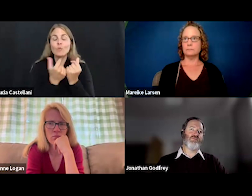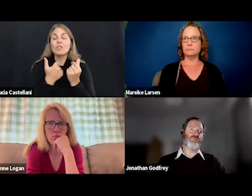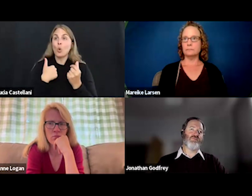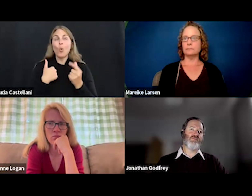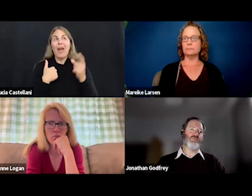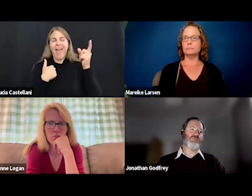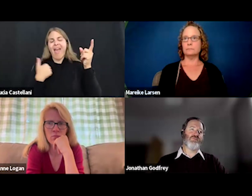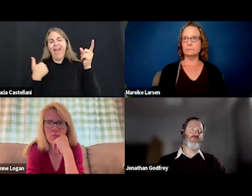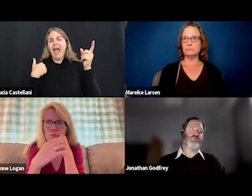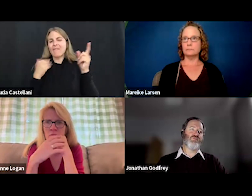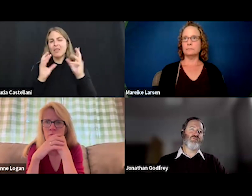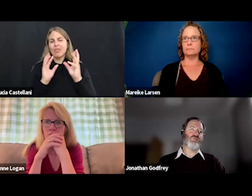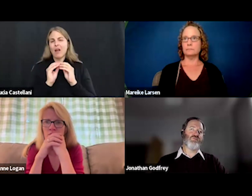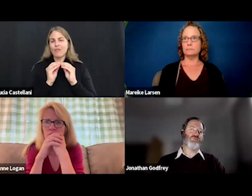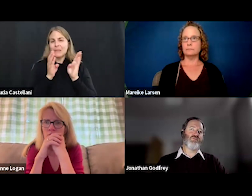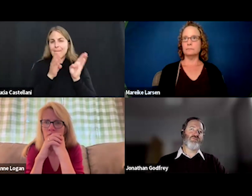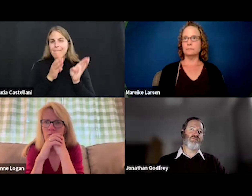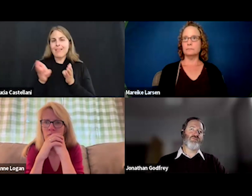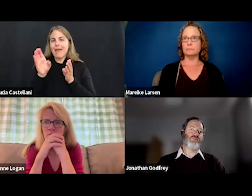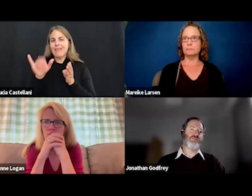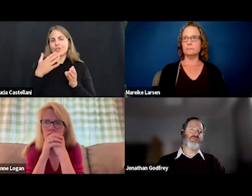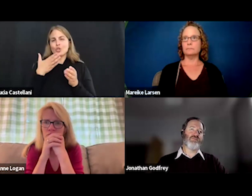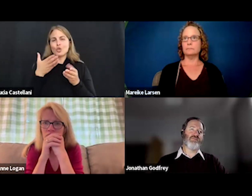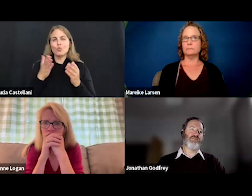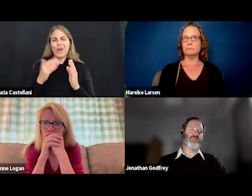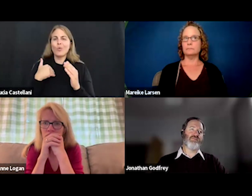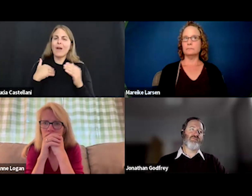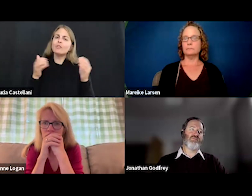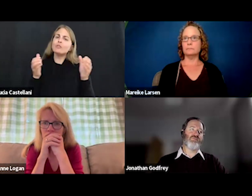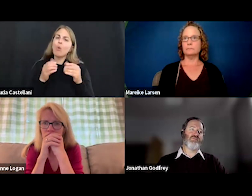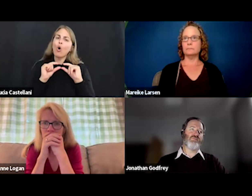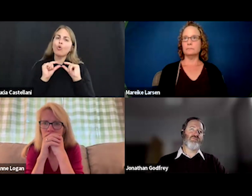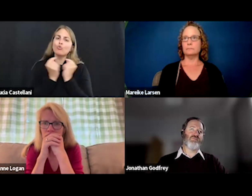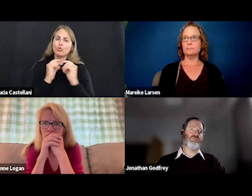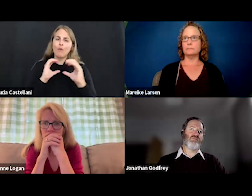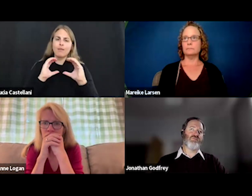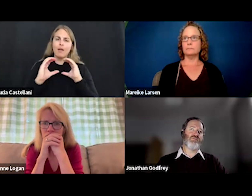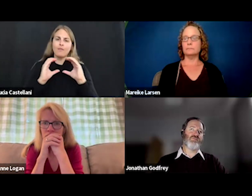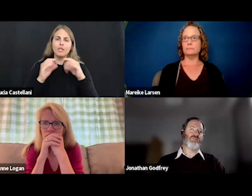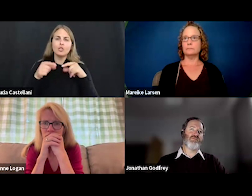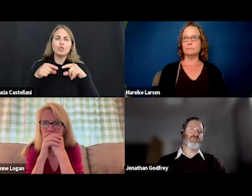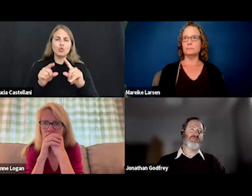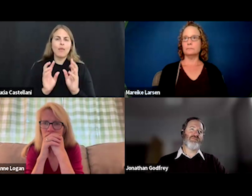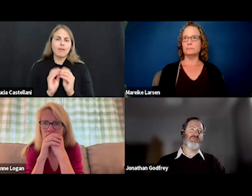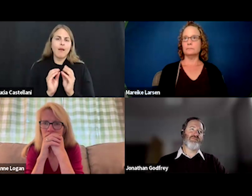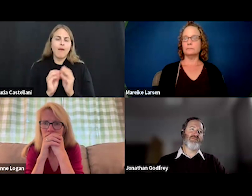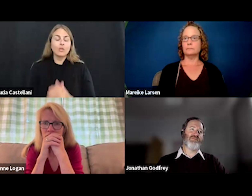is a good way to have a small group conversation. So yeah, just some of the things.